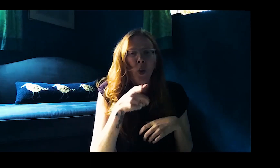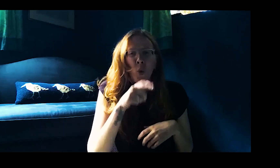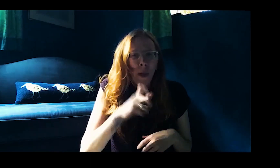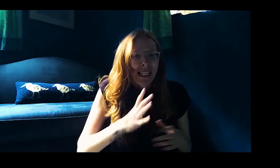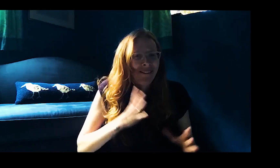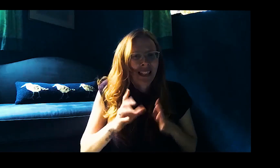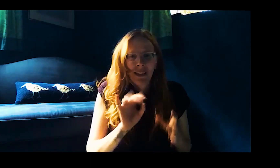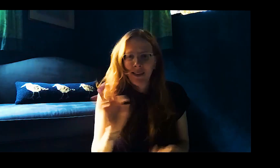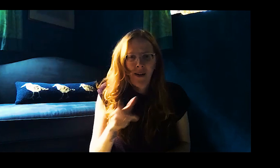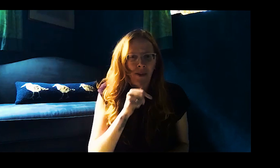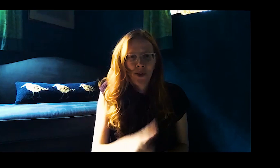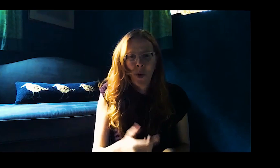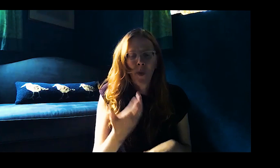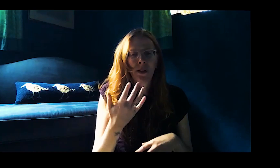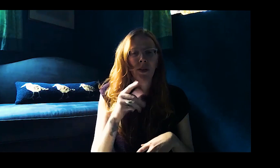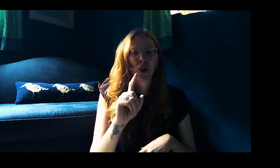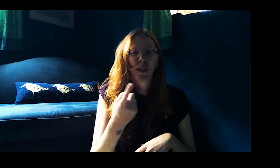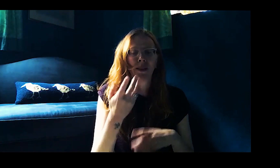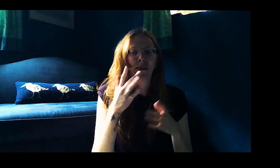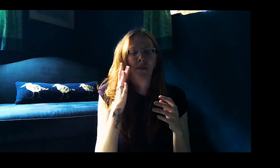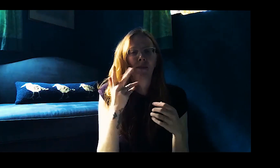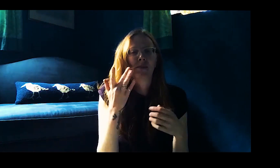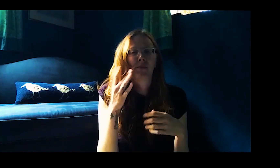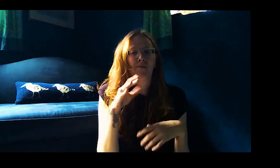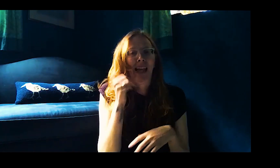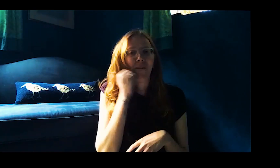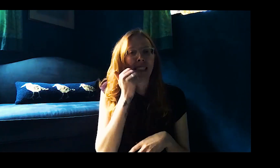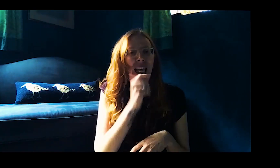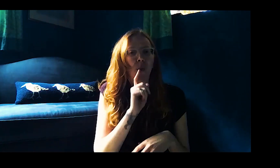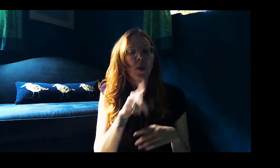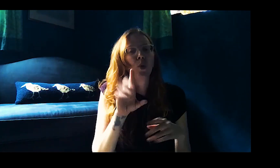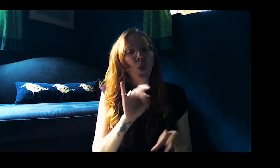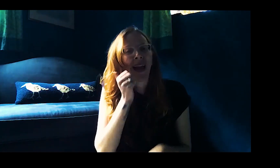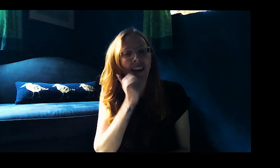Really, you should do it every day.